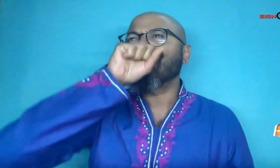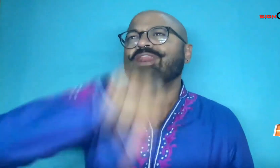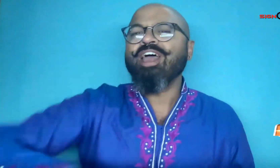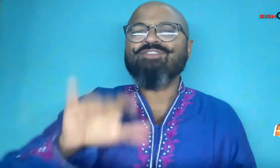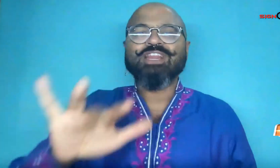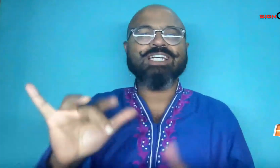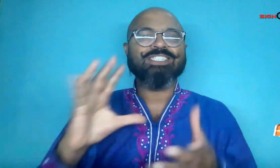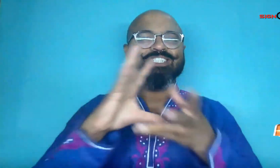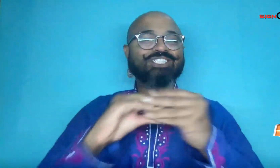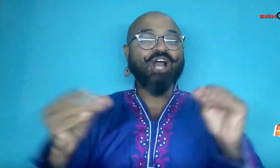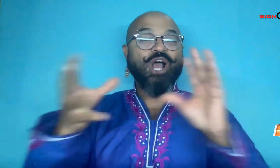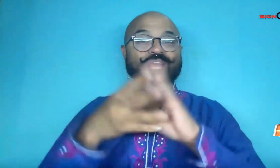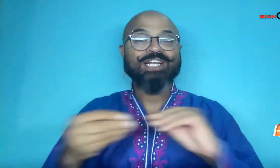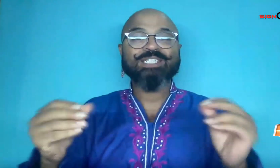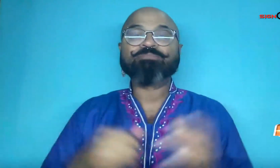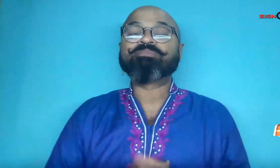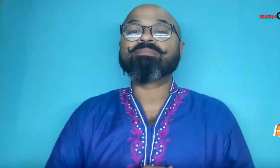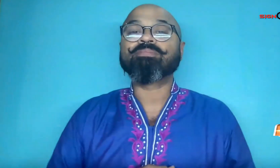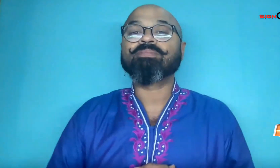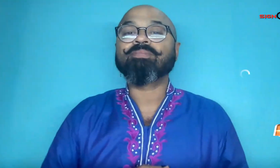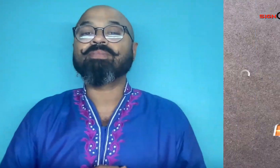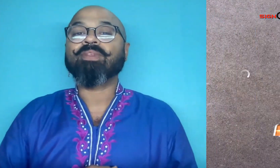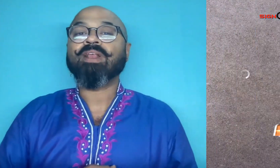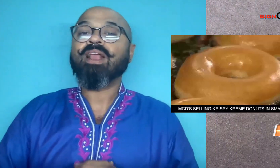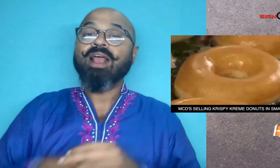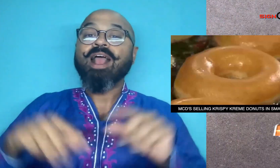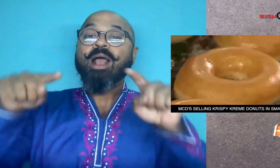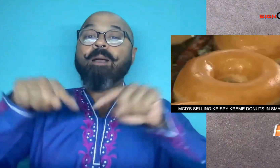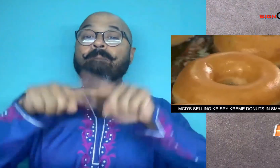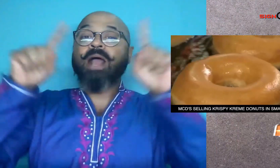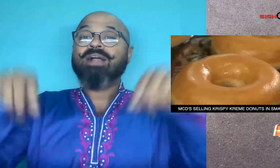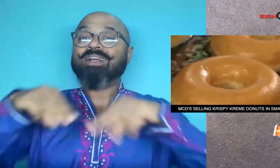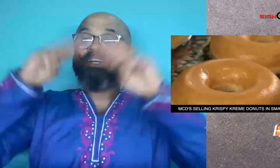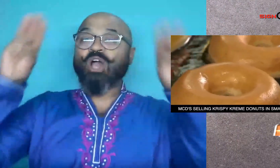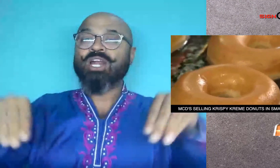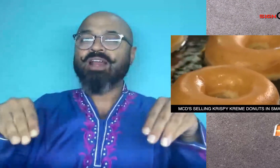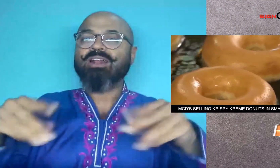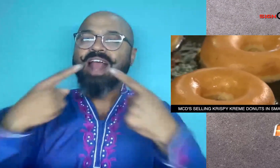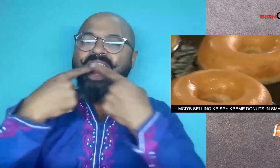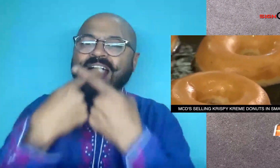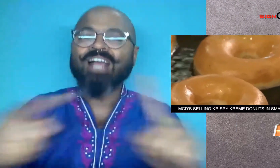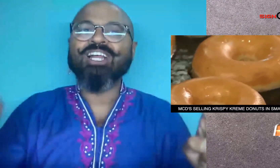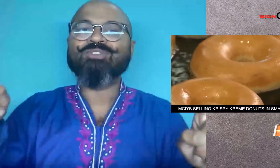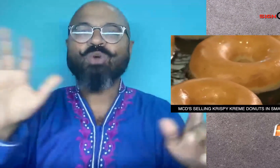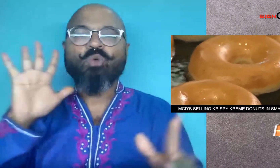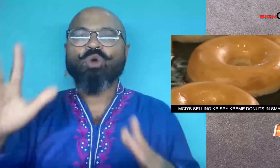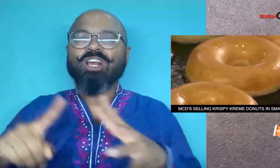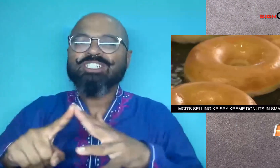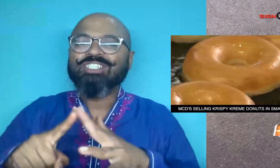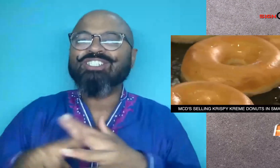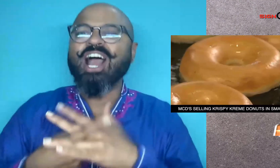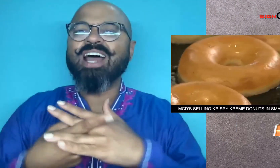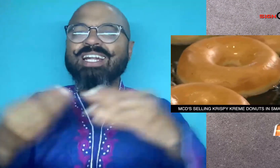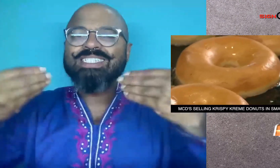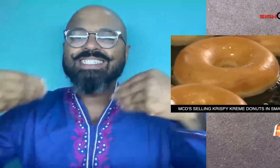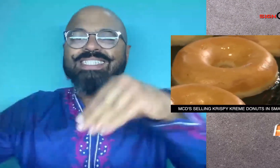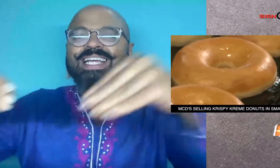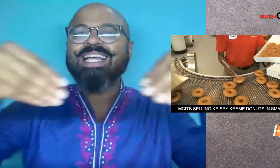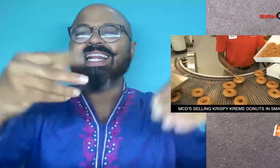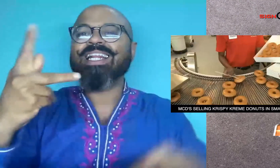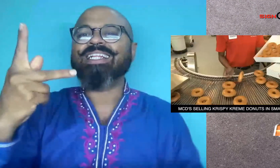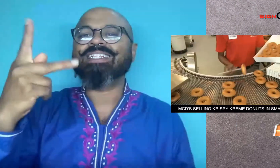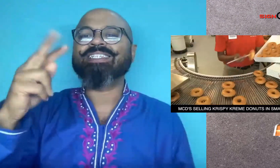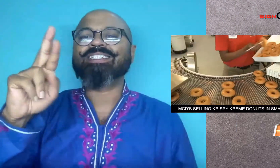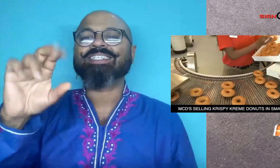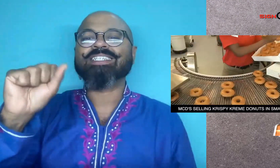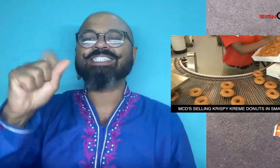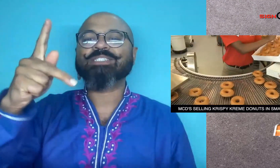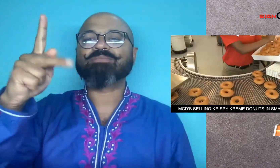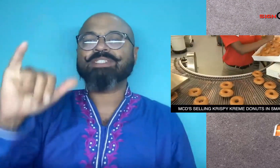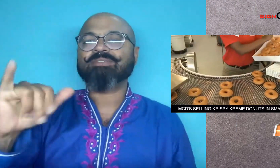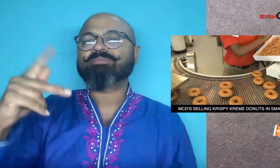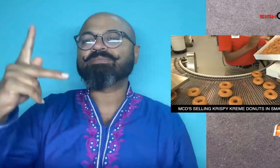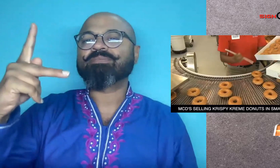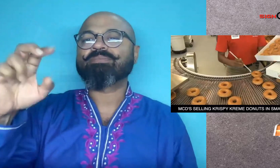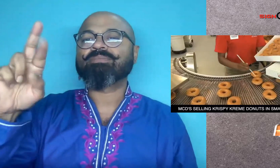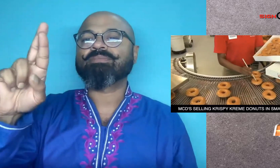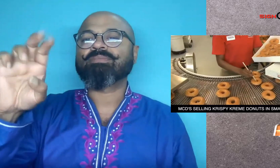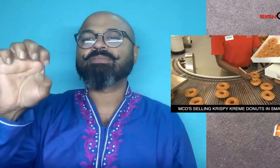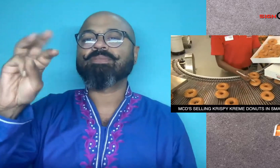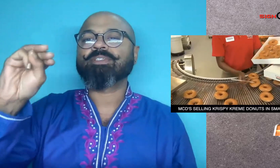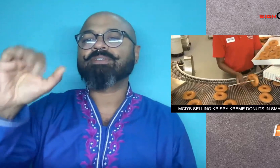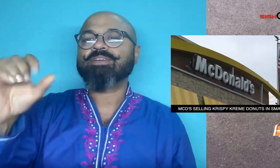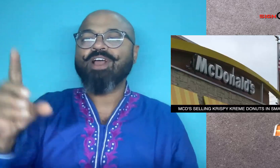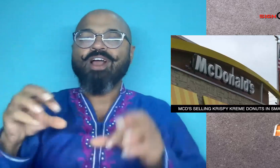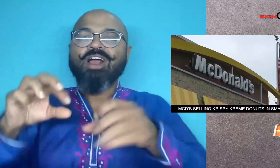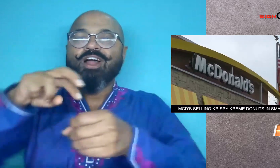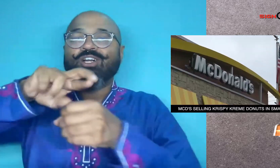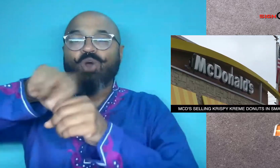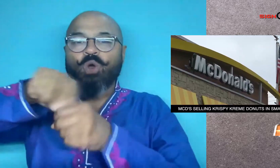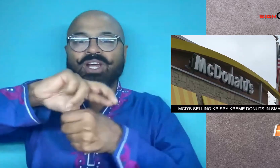if you love fast food *and* you have a sweet tooth -- you're going to love this story